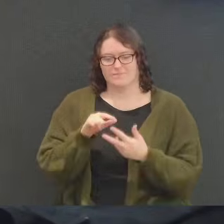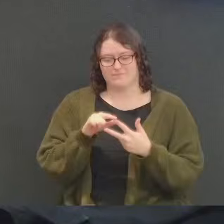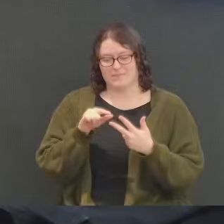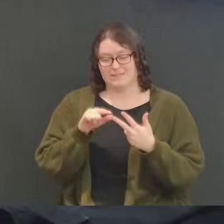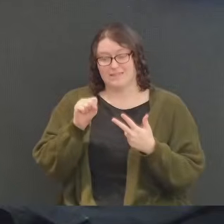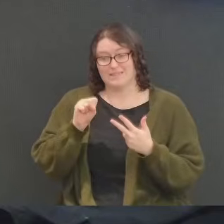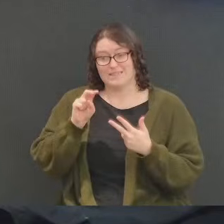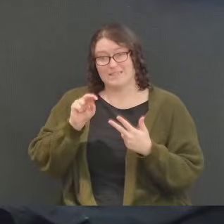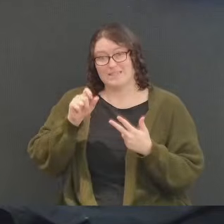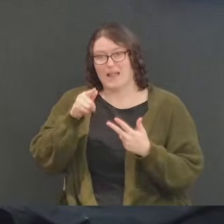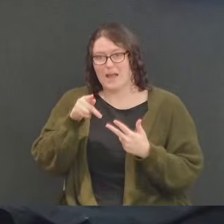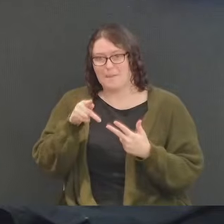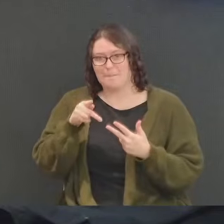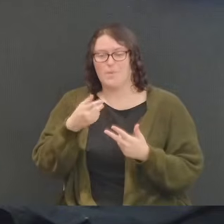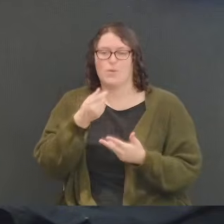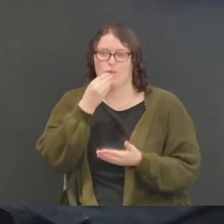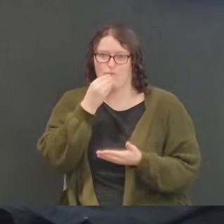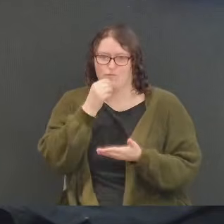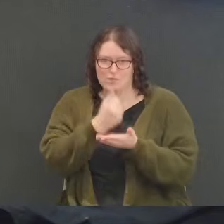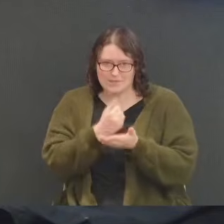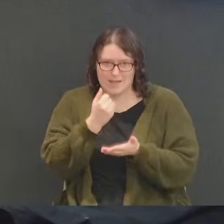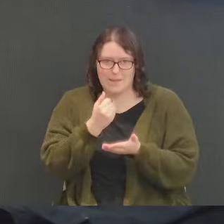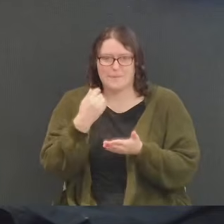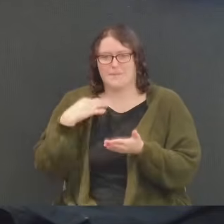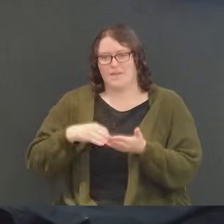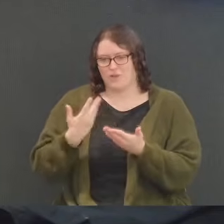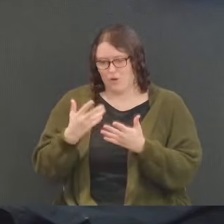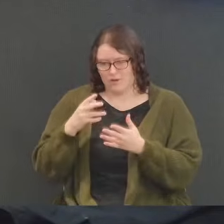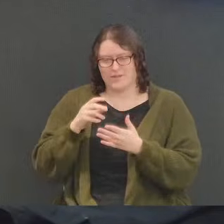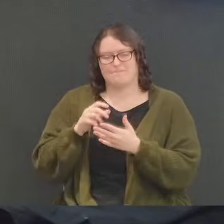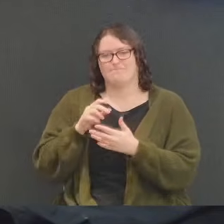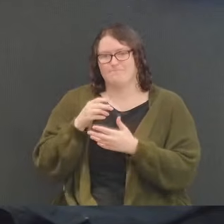we've talked about that is in there. So, just wanted to make sure that my colleagues were